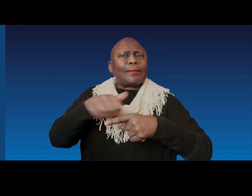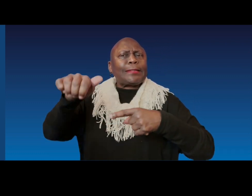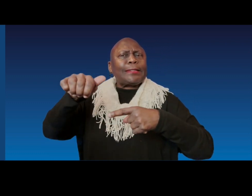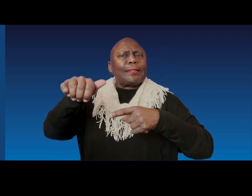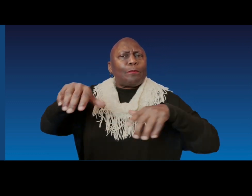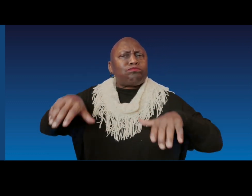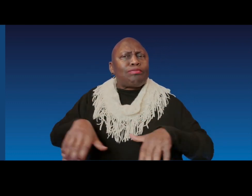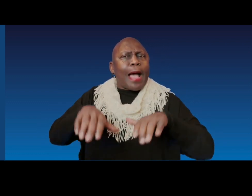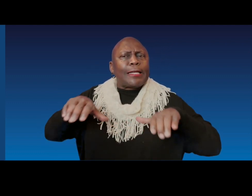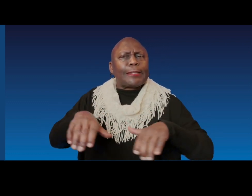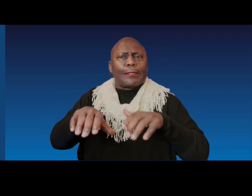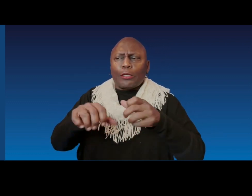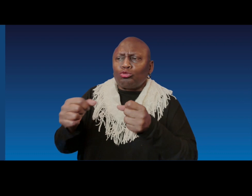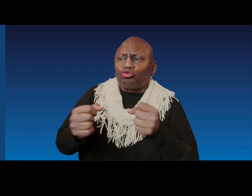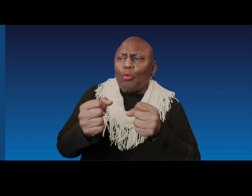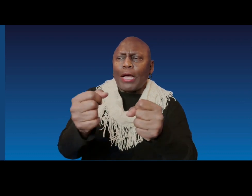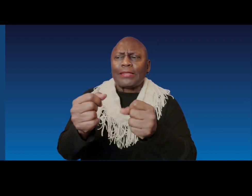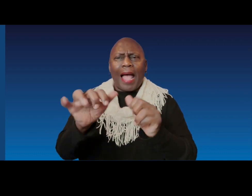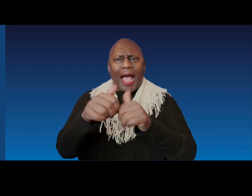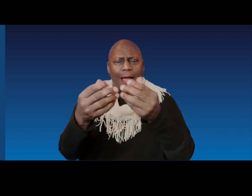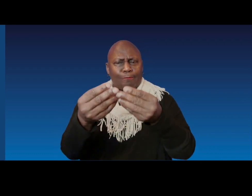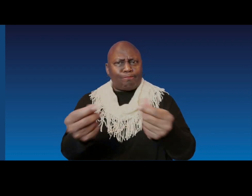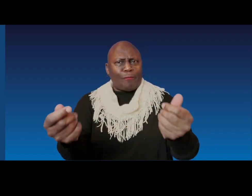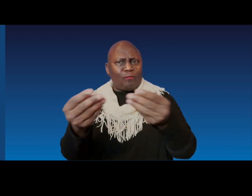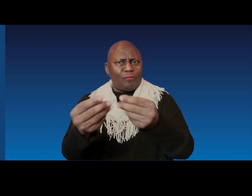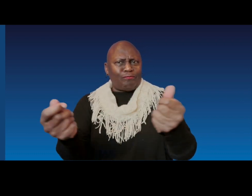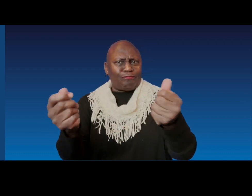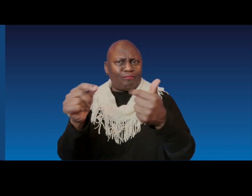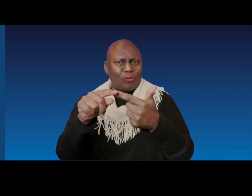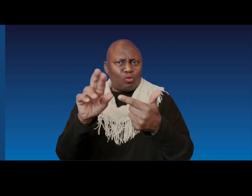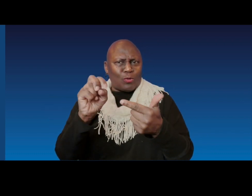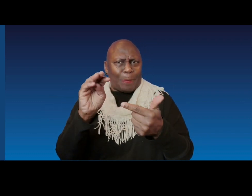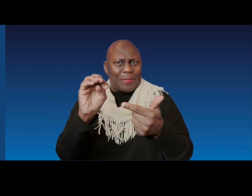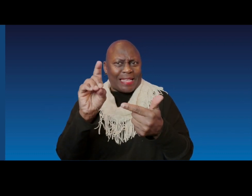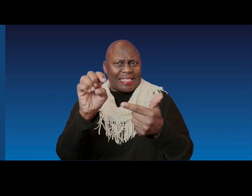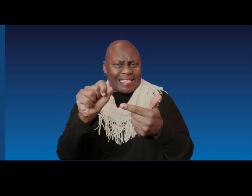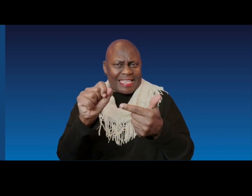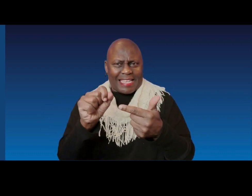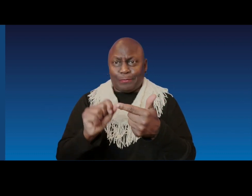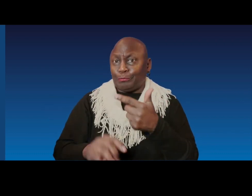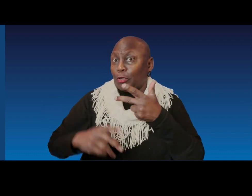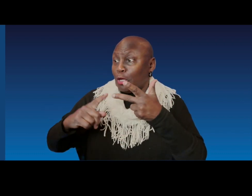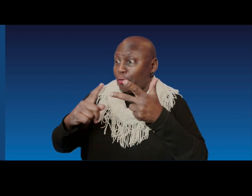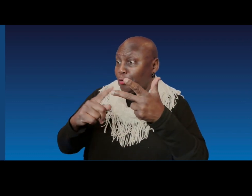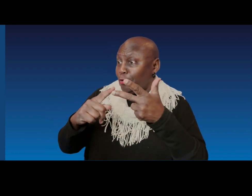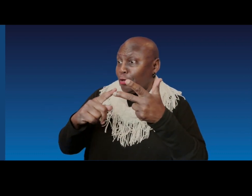Next, practical strategies and remedies. Third,